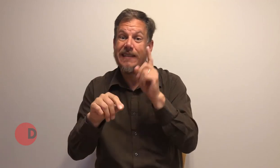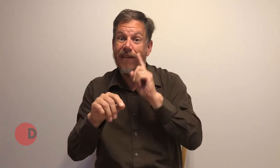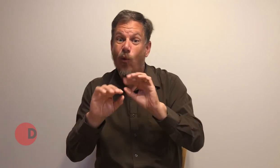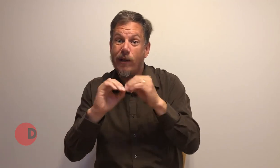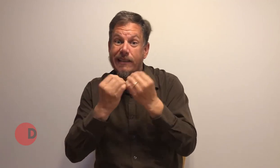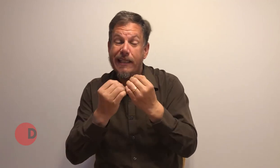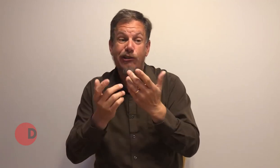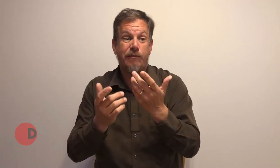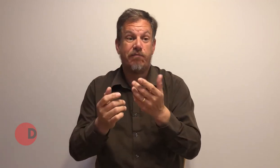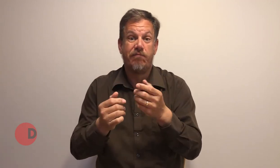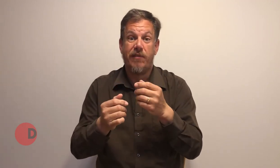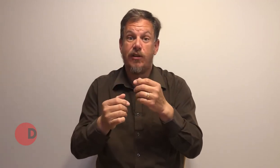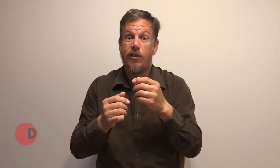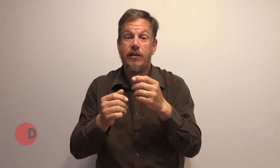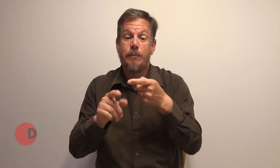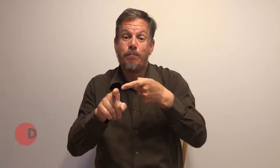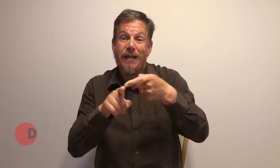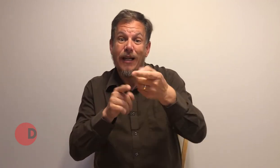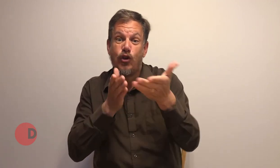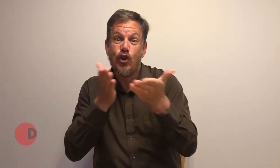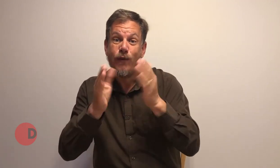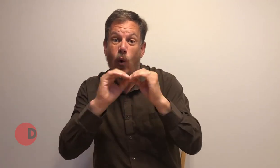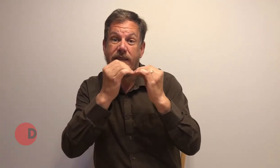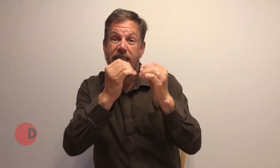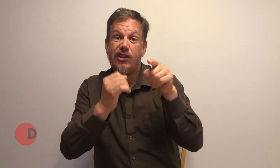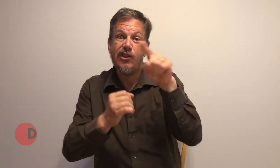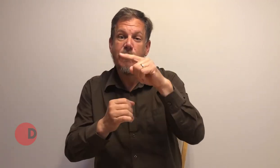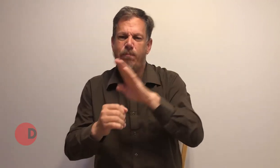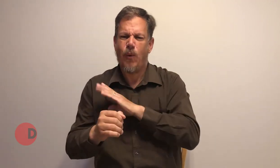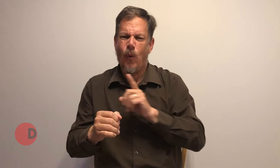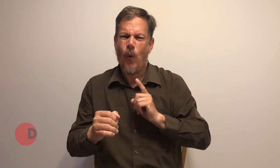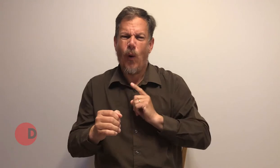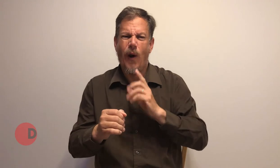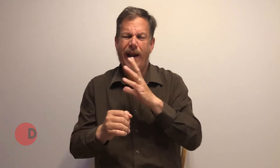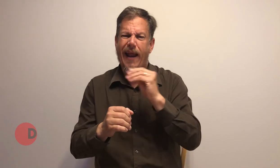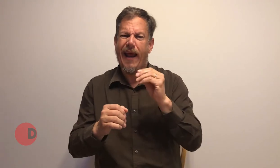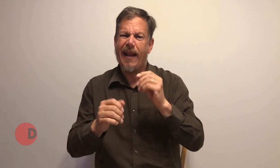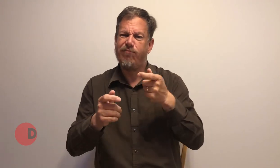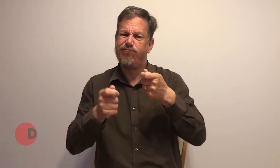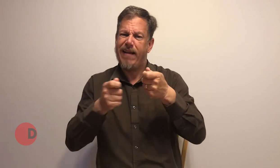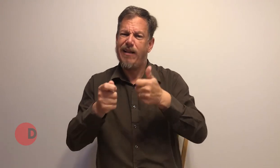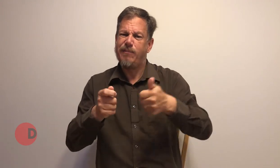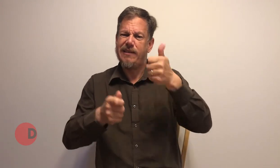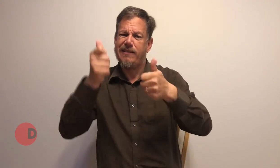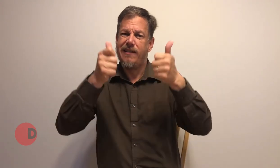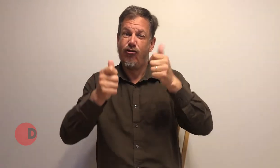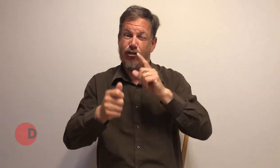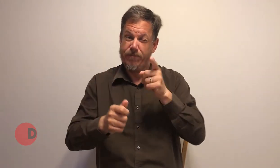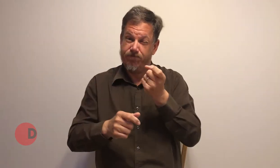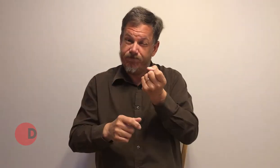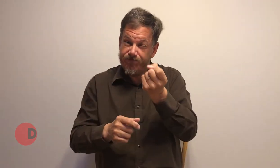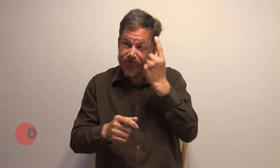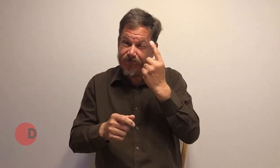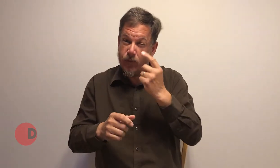specialized service organizations, does their boards and management really understand these issues?